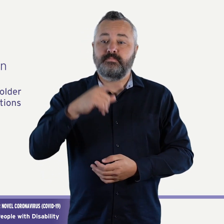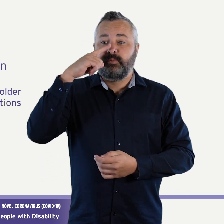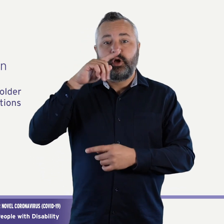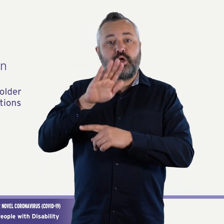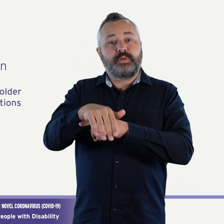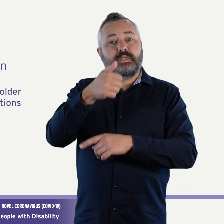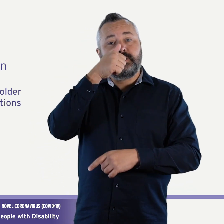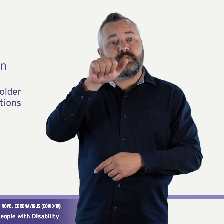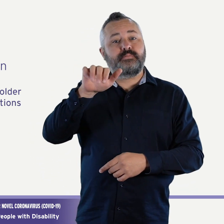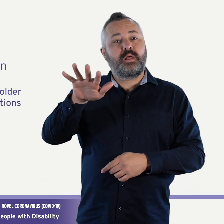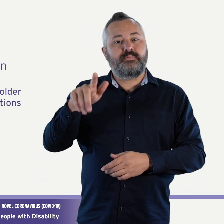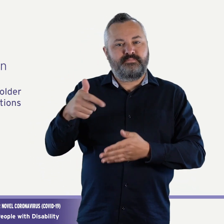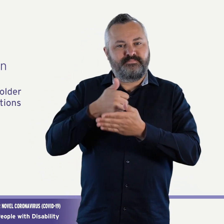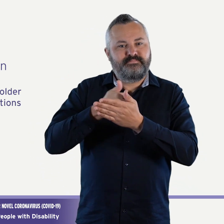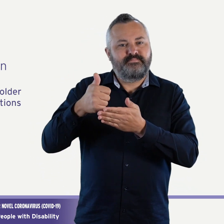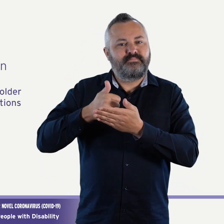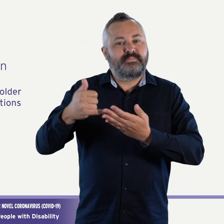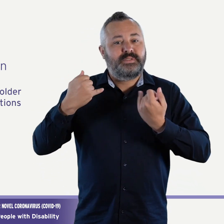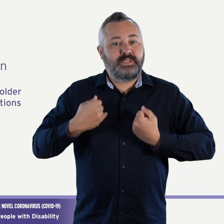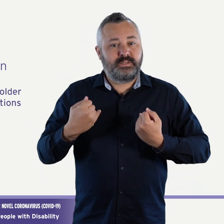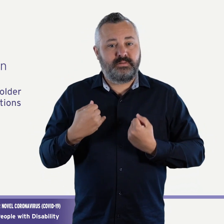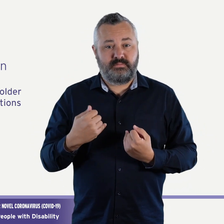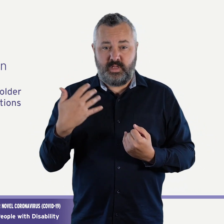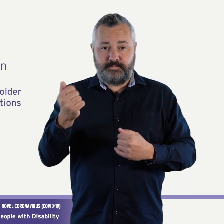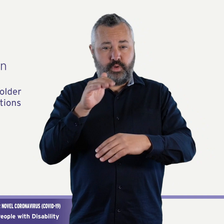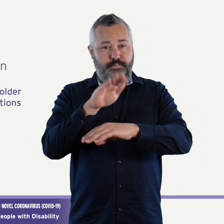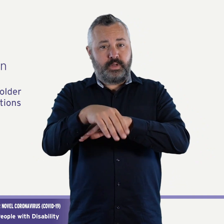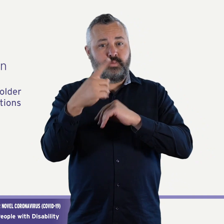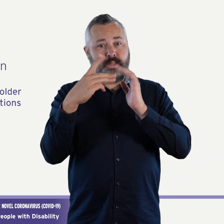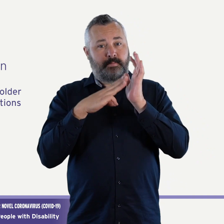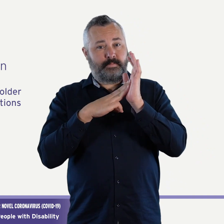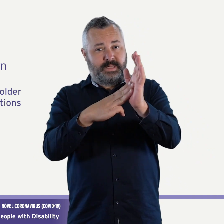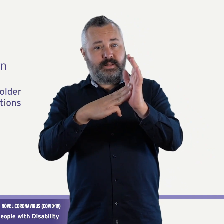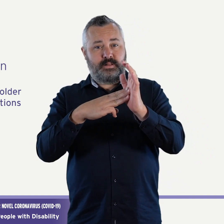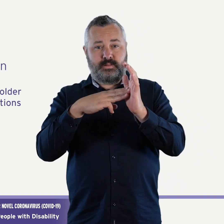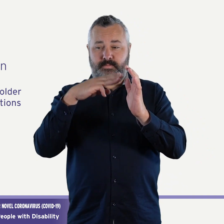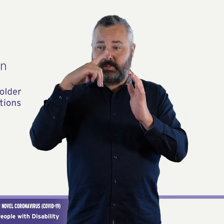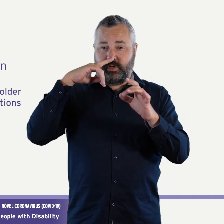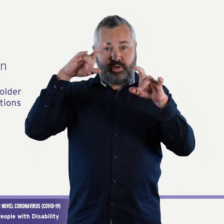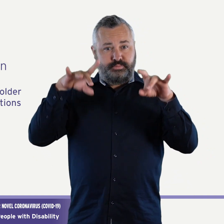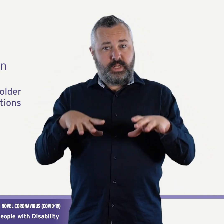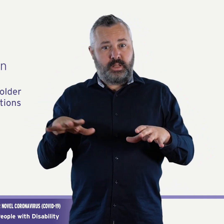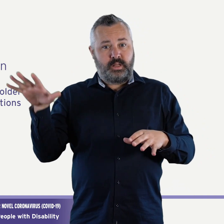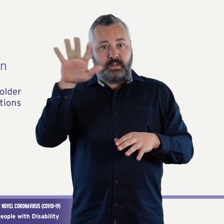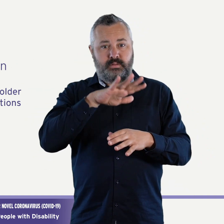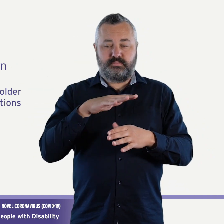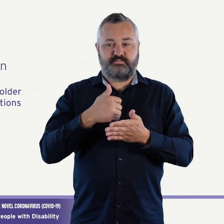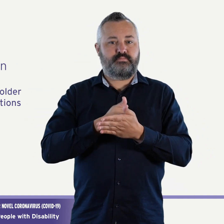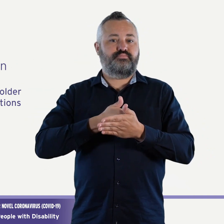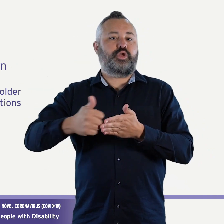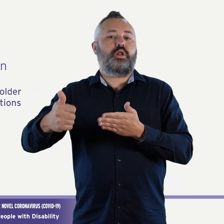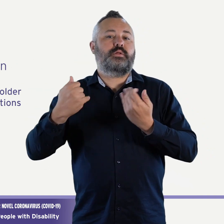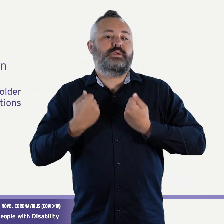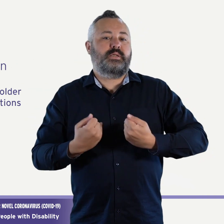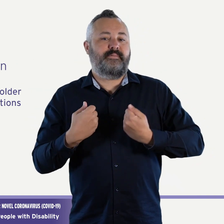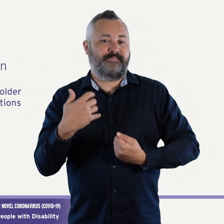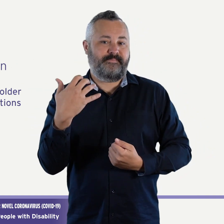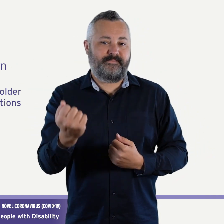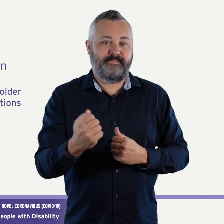People aged 65 years and older with chronic medical conditions. Over 1 million Australians aged over 65 had one or more long-term health conditions.